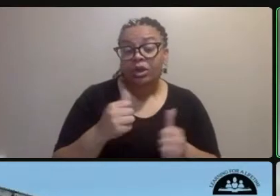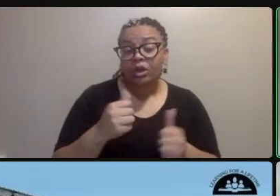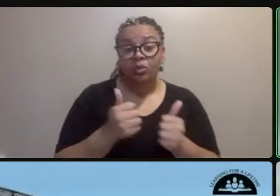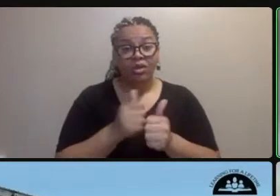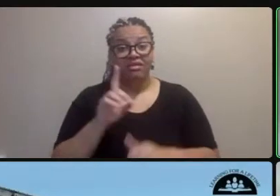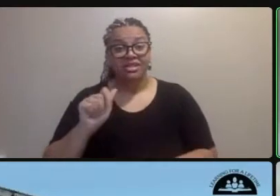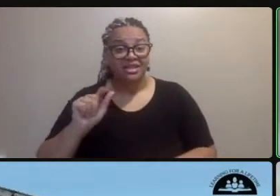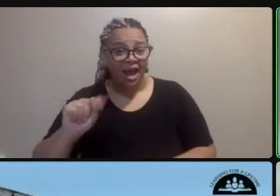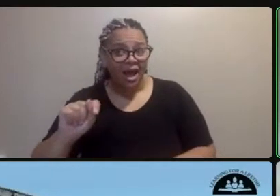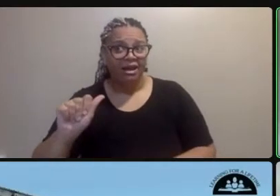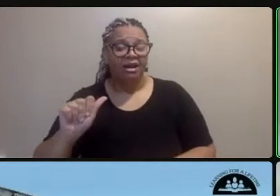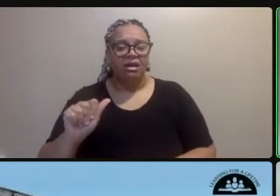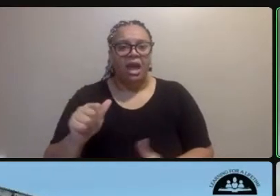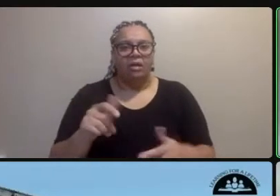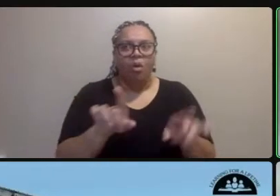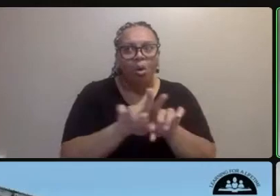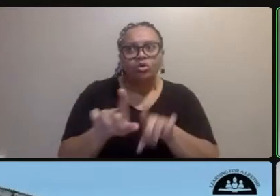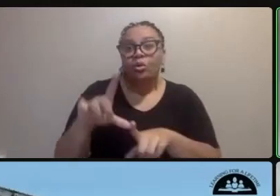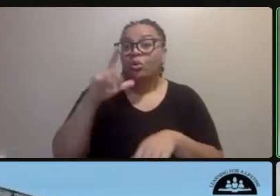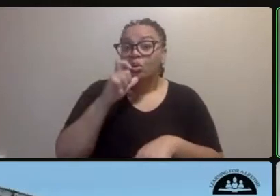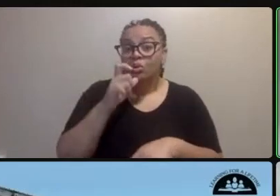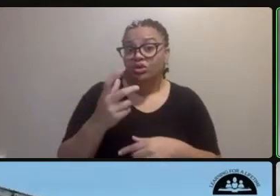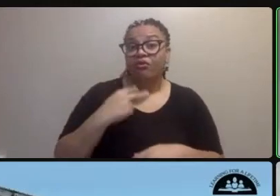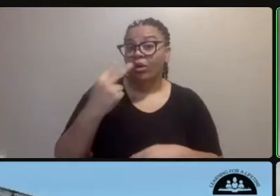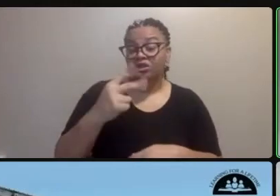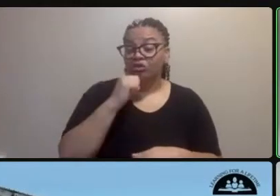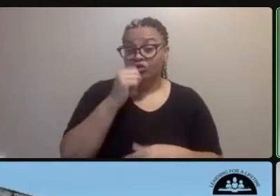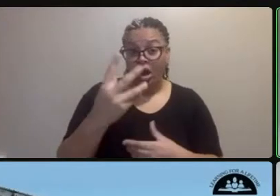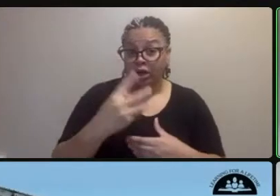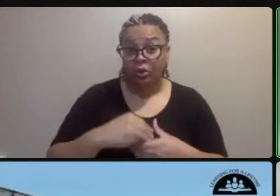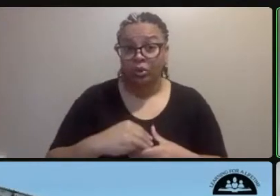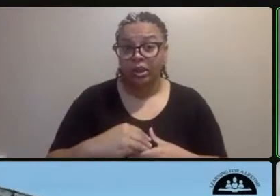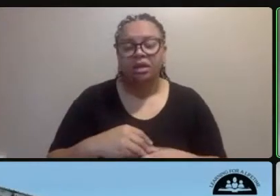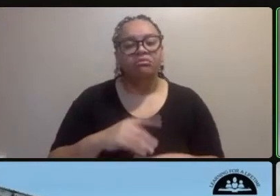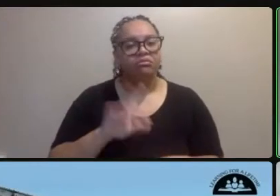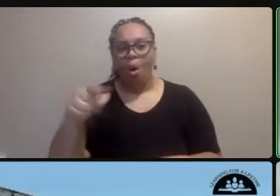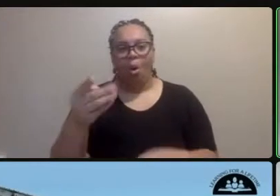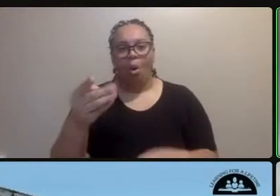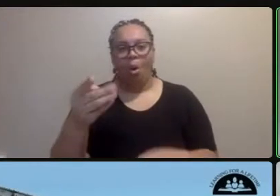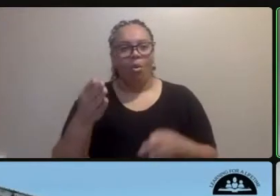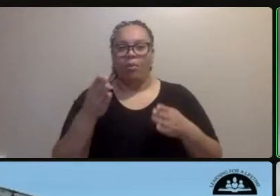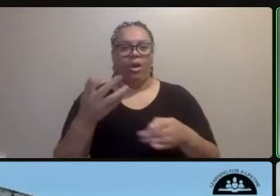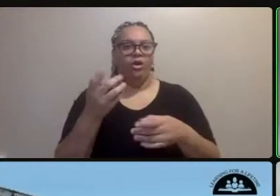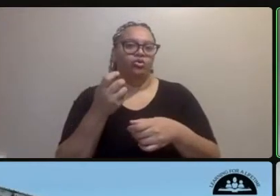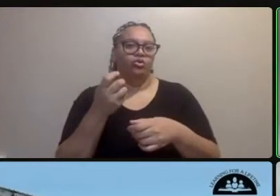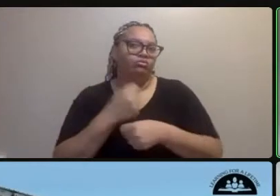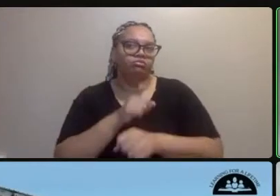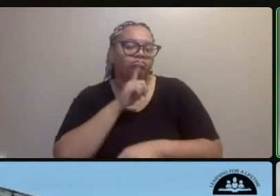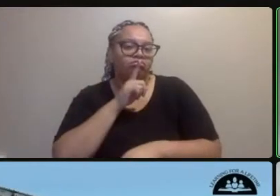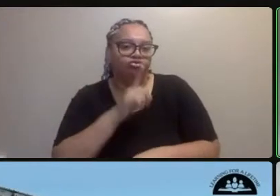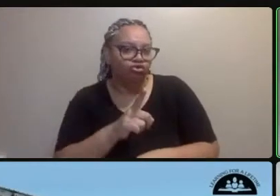THE ASSUMPTIONS BEHIND IT? WHO WAS INCLUDED IN THE DATA